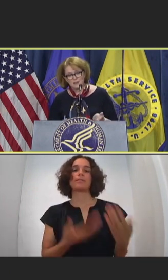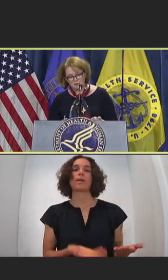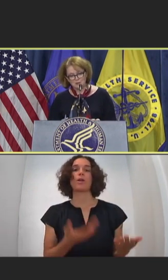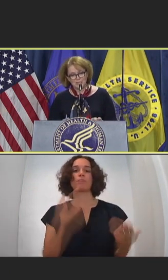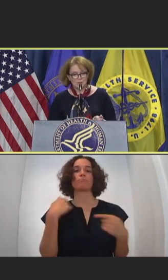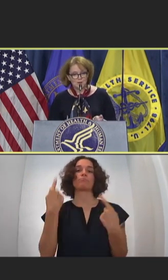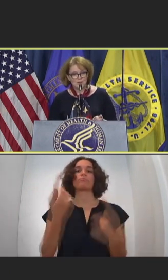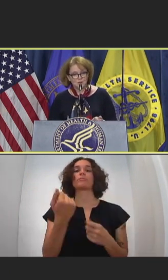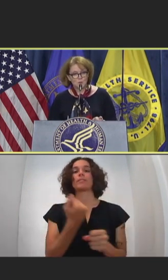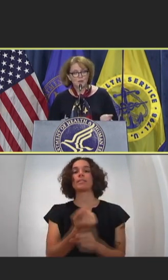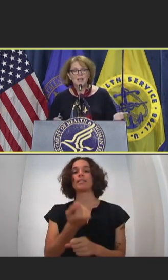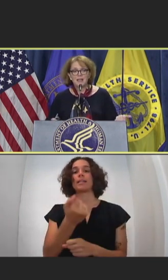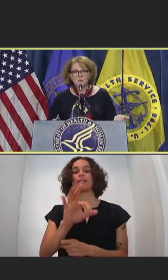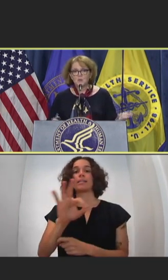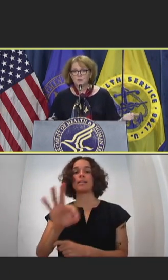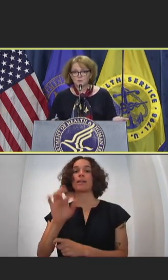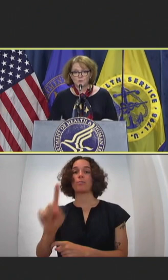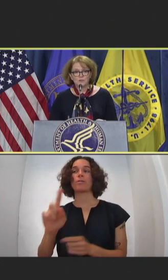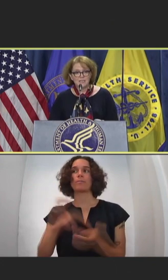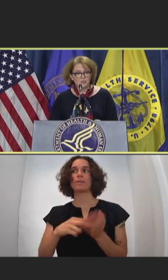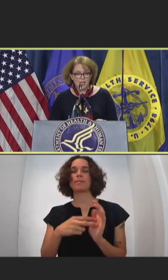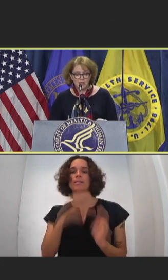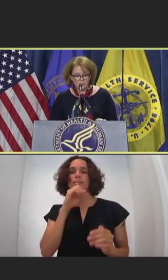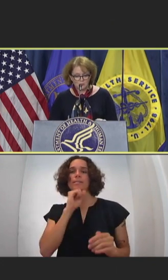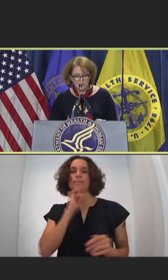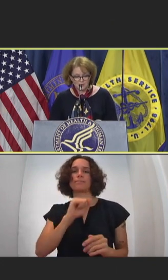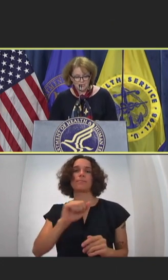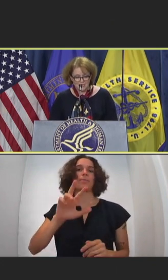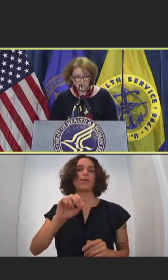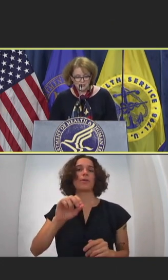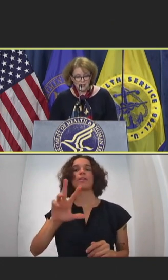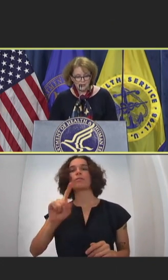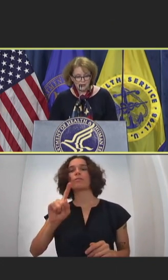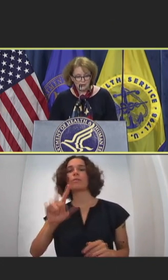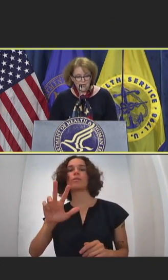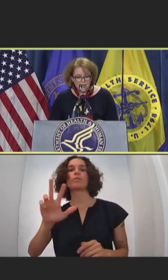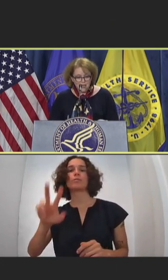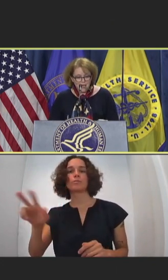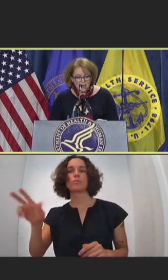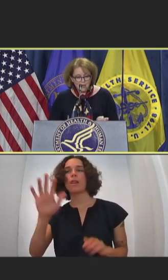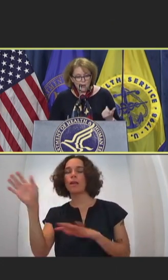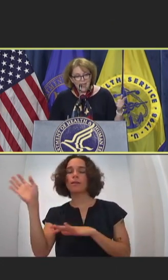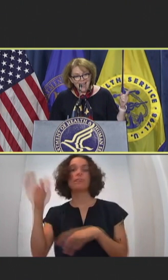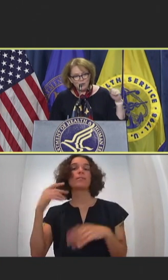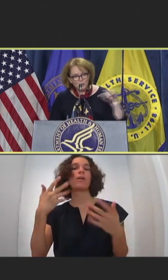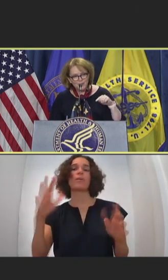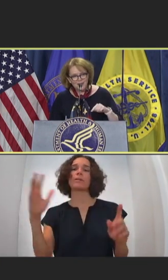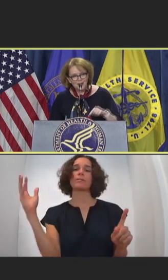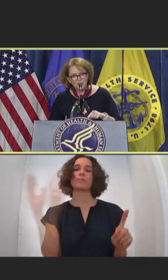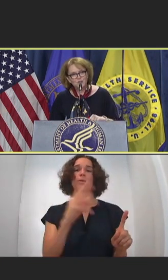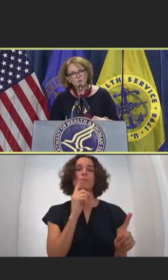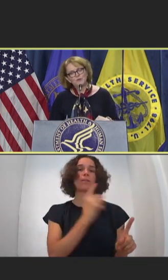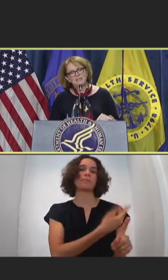early 30s were exposed to routine childhood recommendations. Although when they are screened